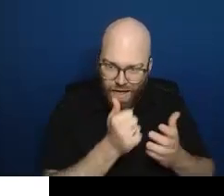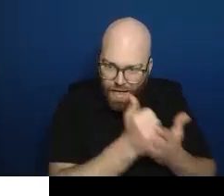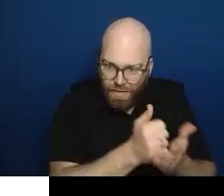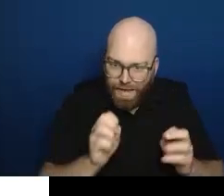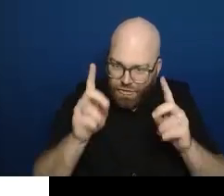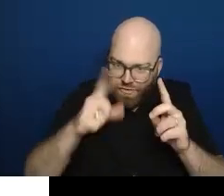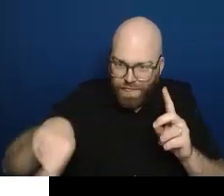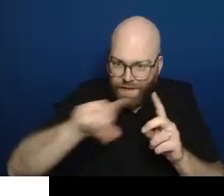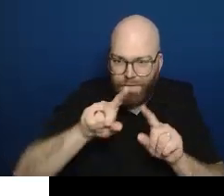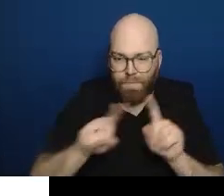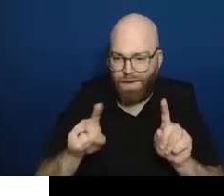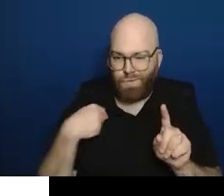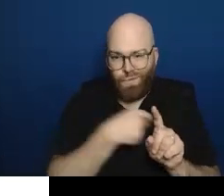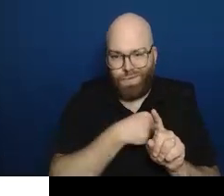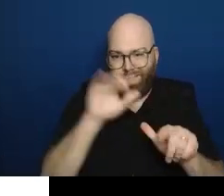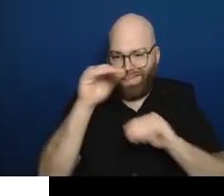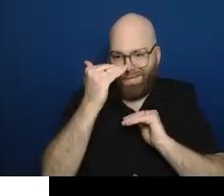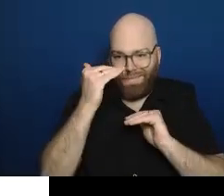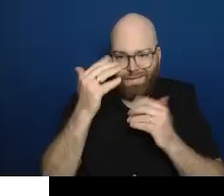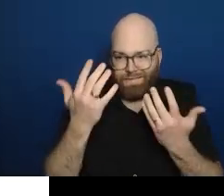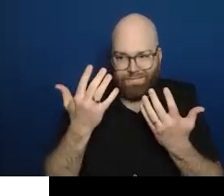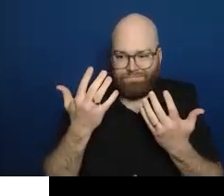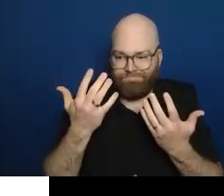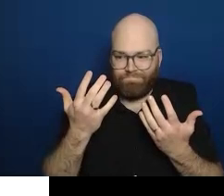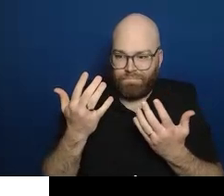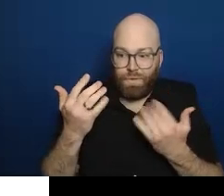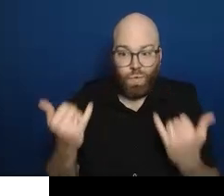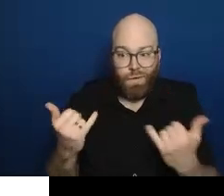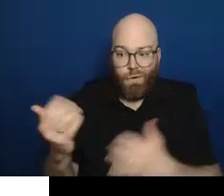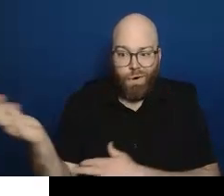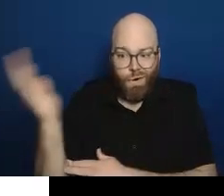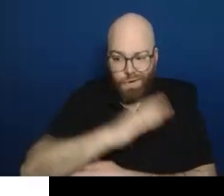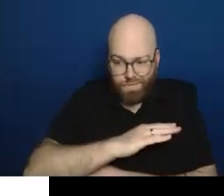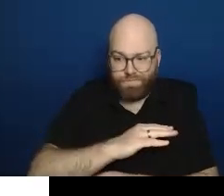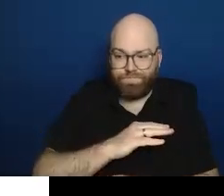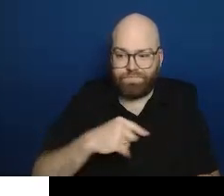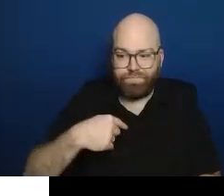We are going to.... I was just all morning. I've been talking about, with different.